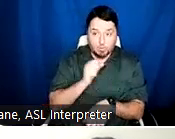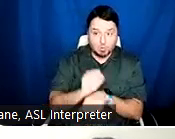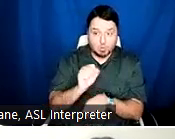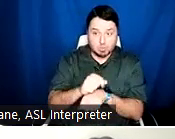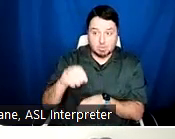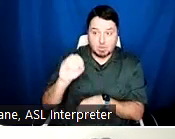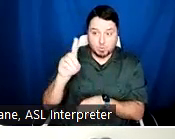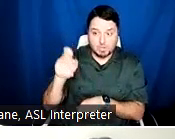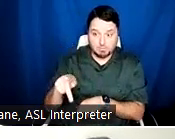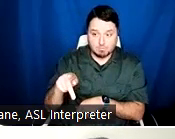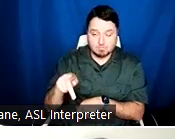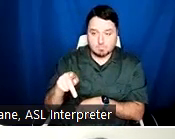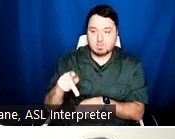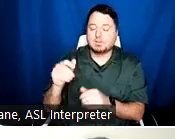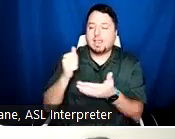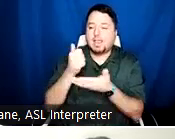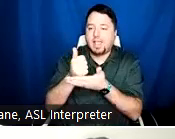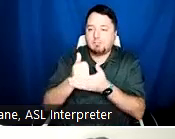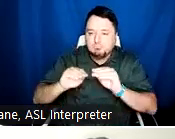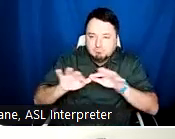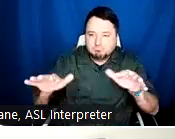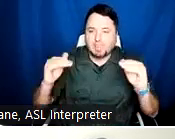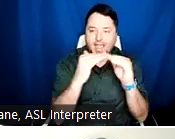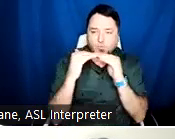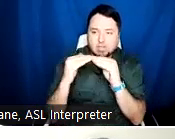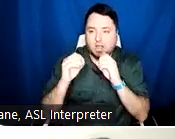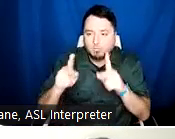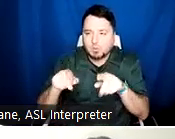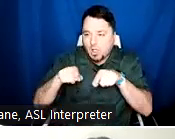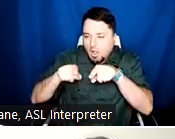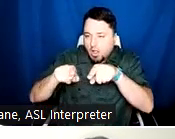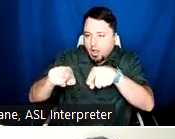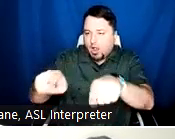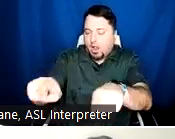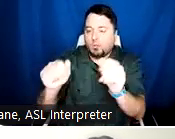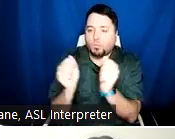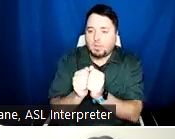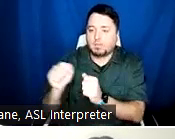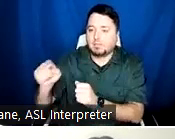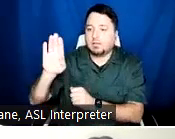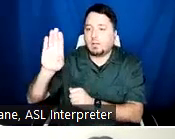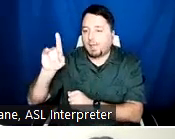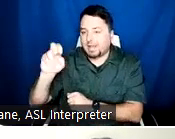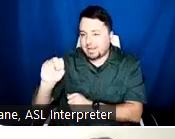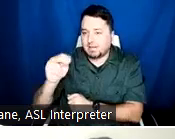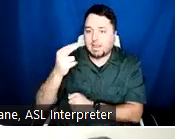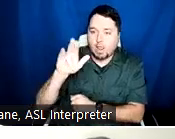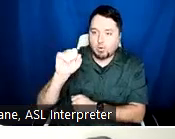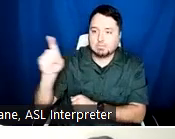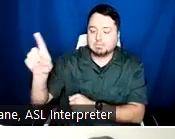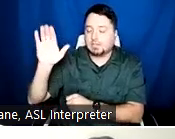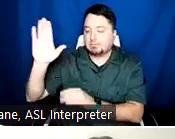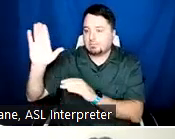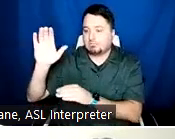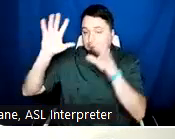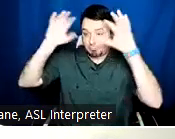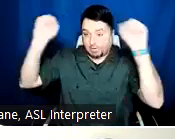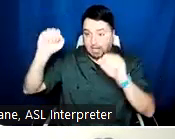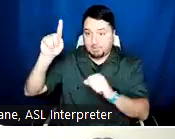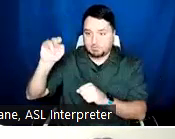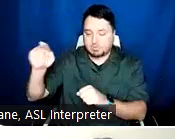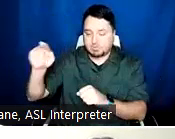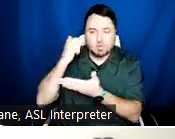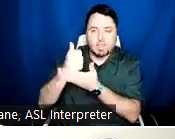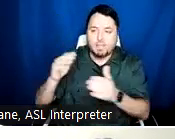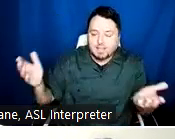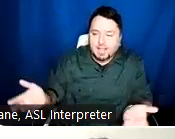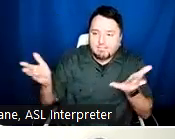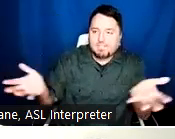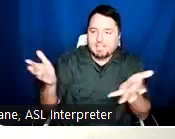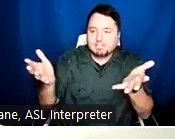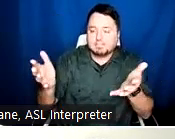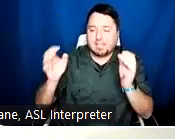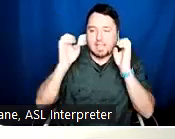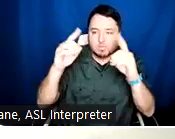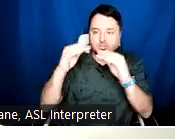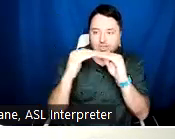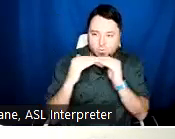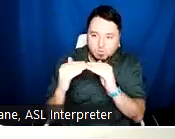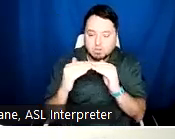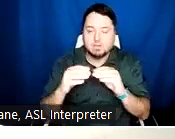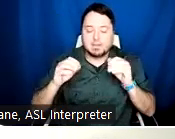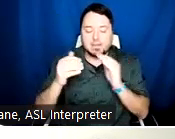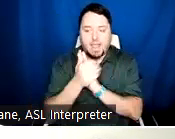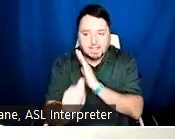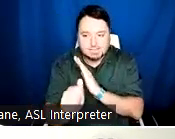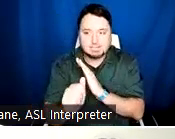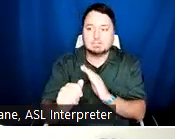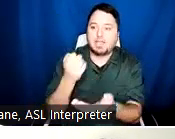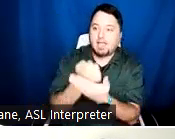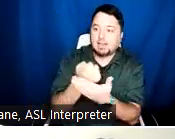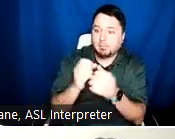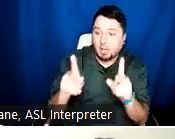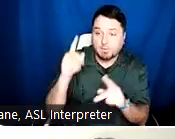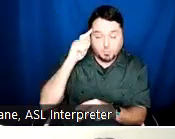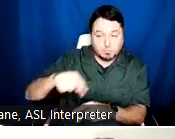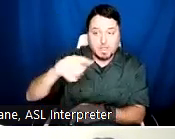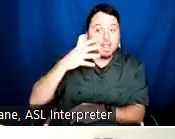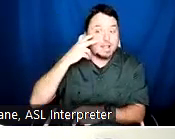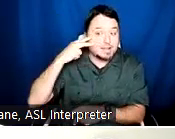for advancing equity, and economic opportunity for Native Americans and strengthening tribal